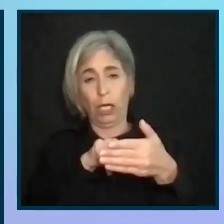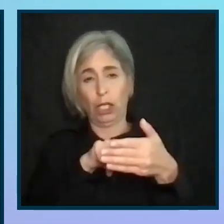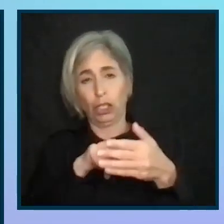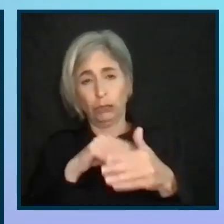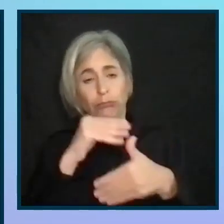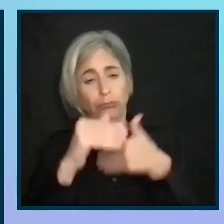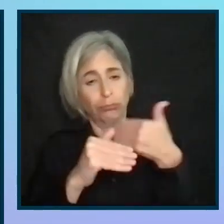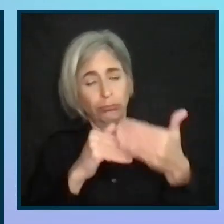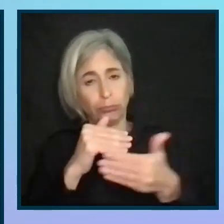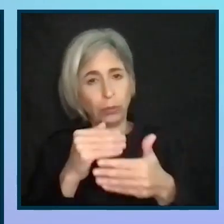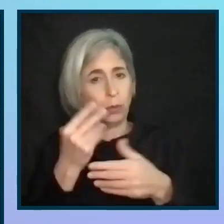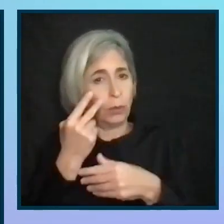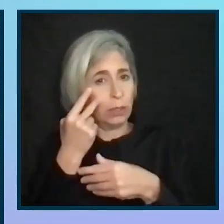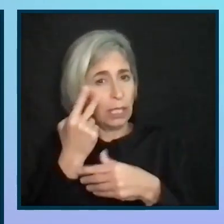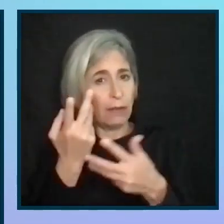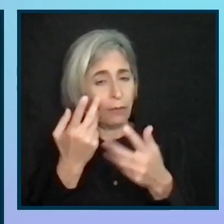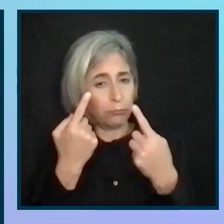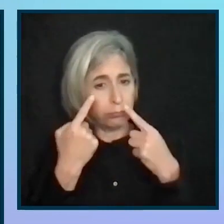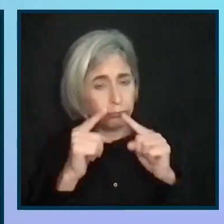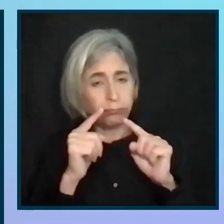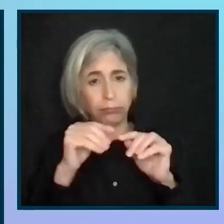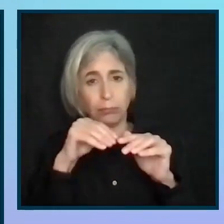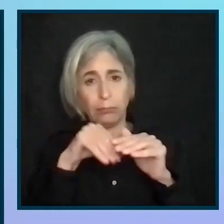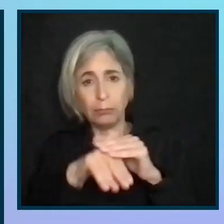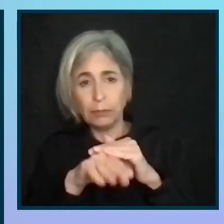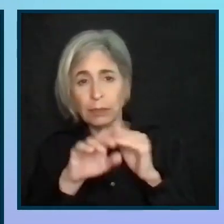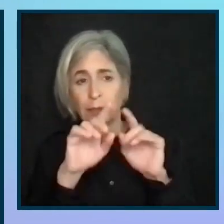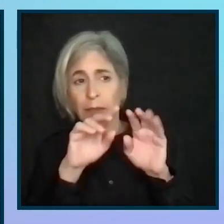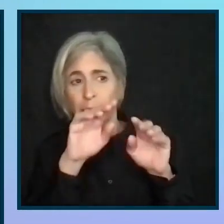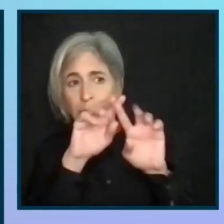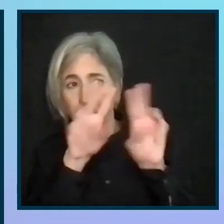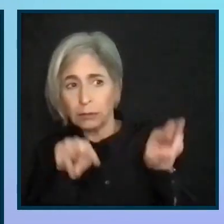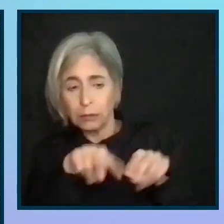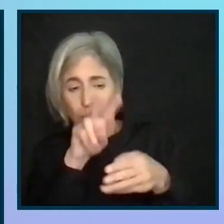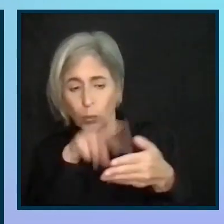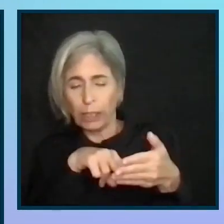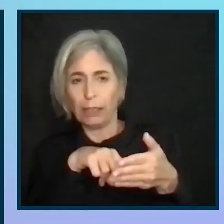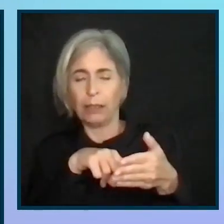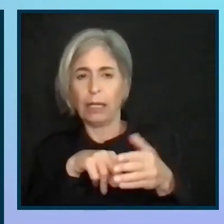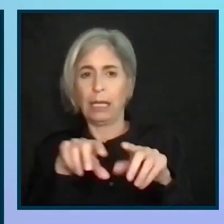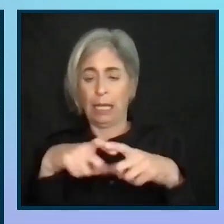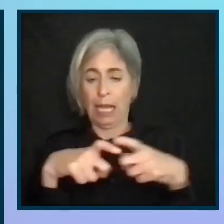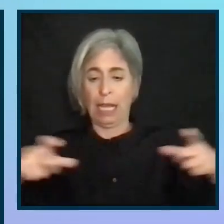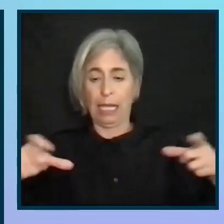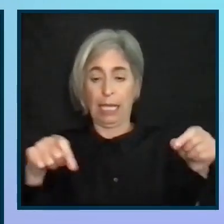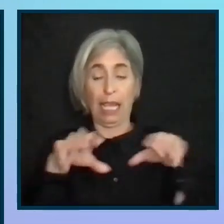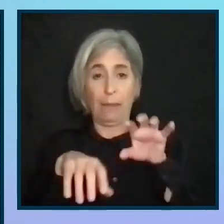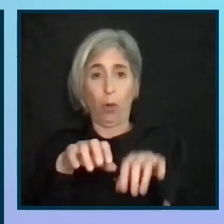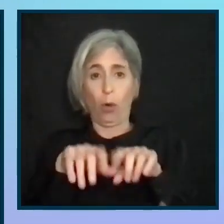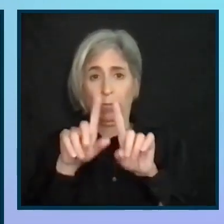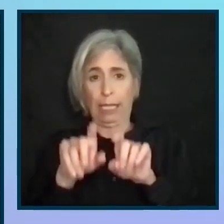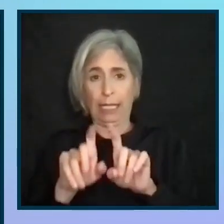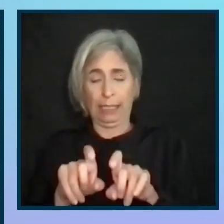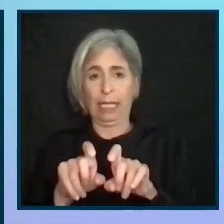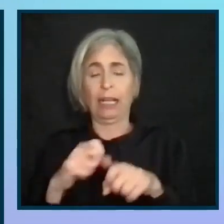the pages is building with a screen reader. Keyboard testing. You know, some of those types of things. So QA should make sure that they're accounting